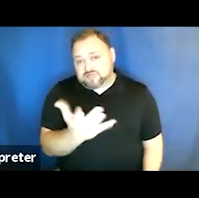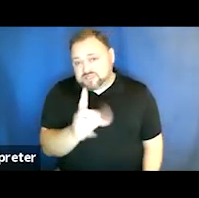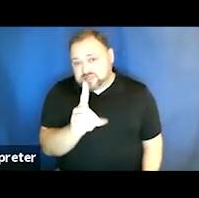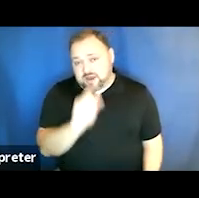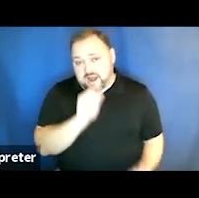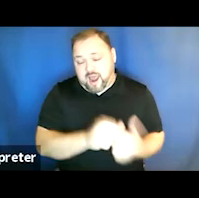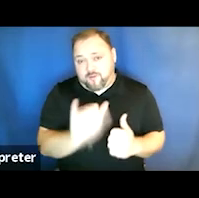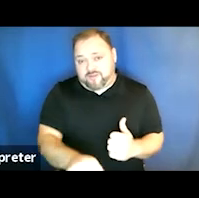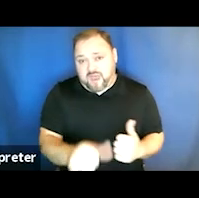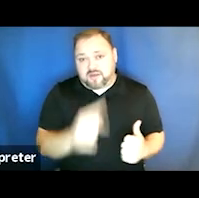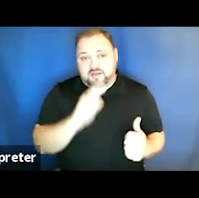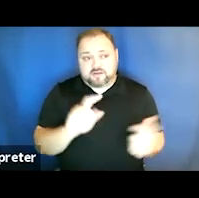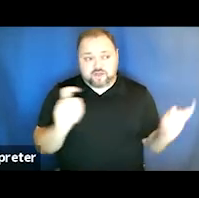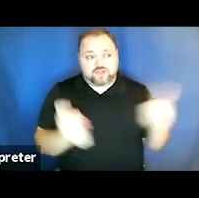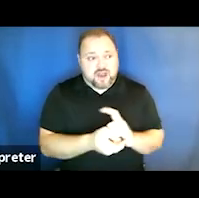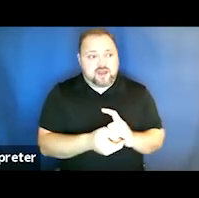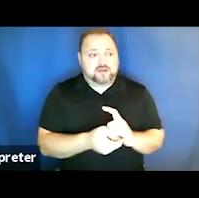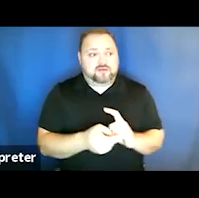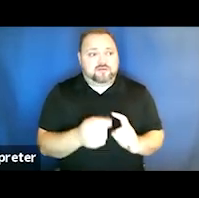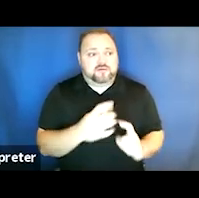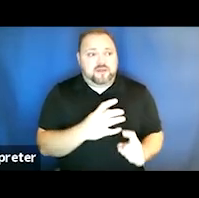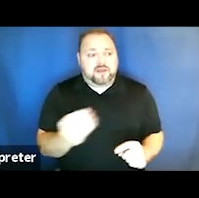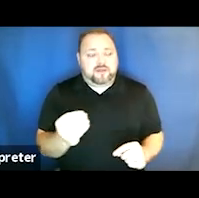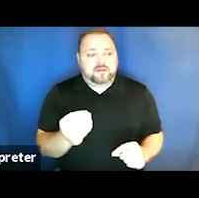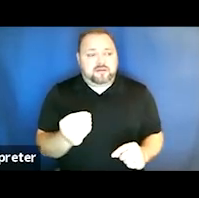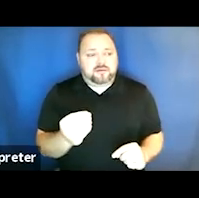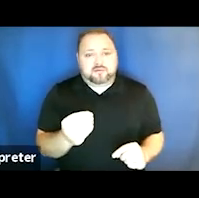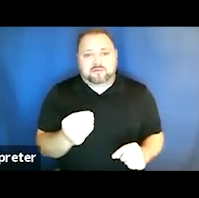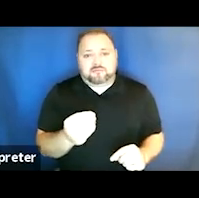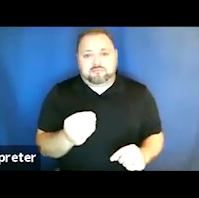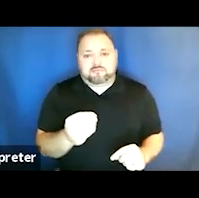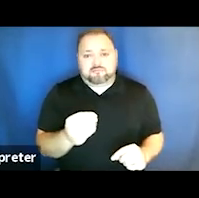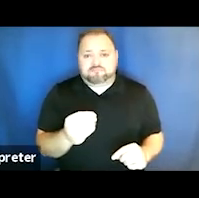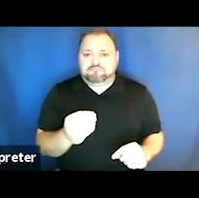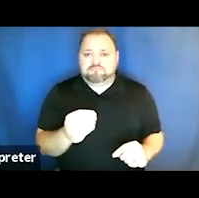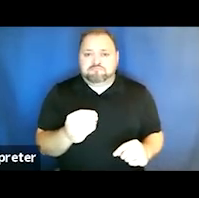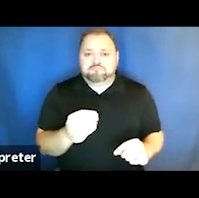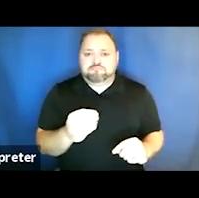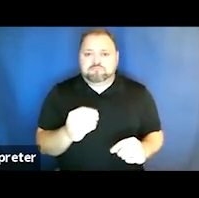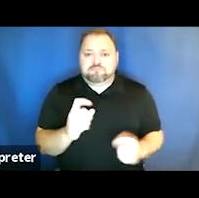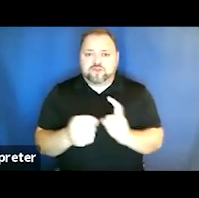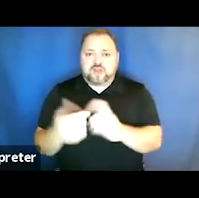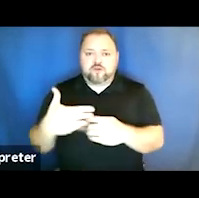it had changed and progressed over time, that that also changed your journey.